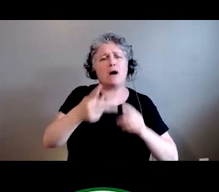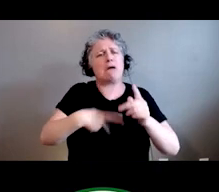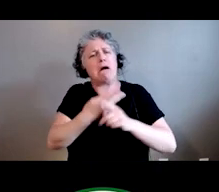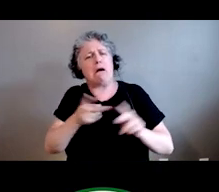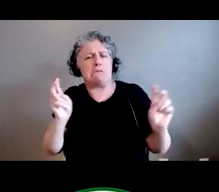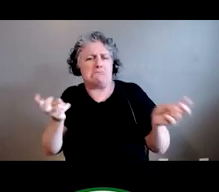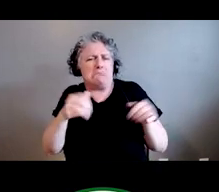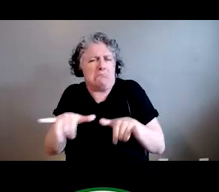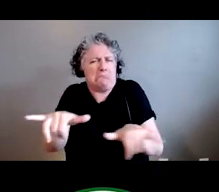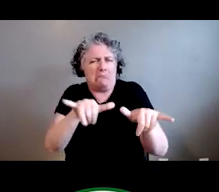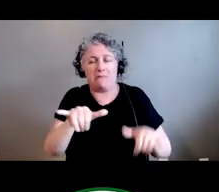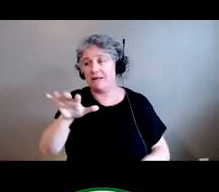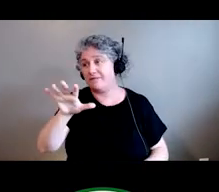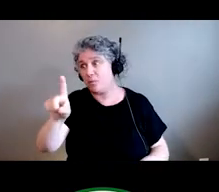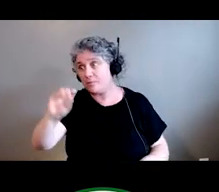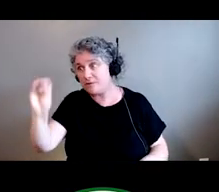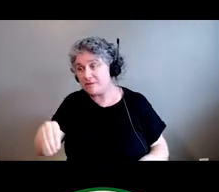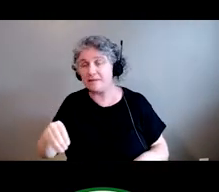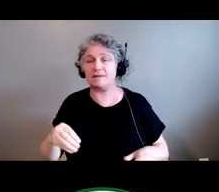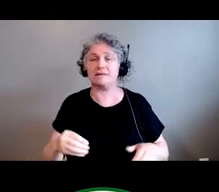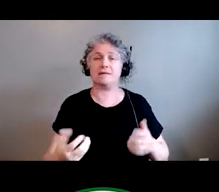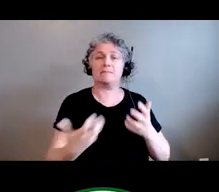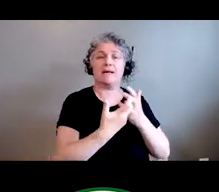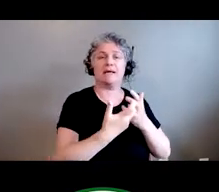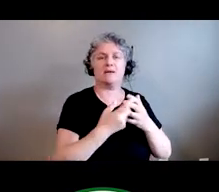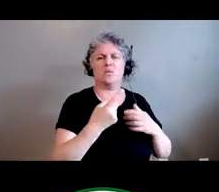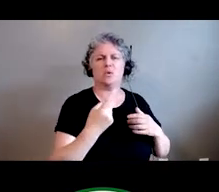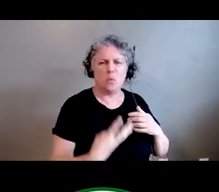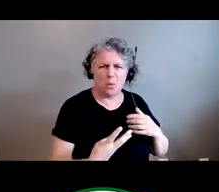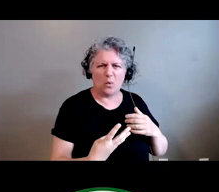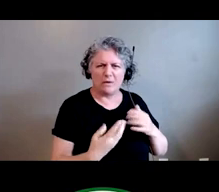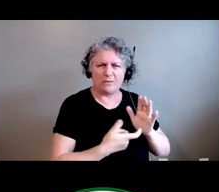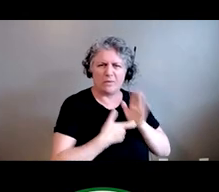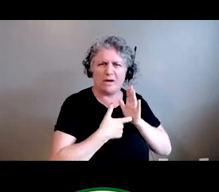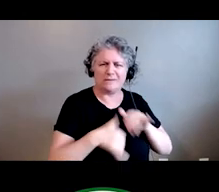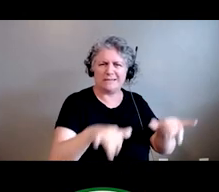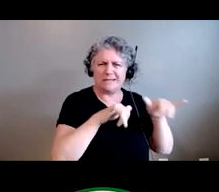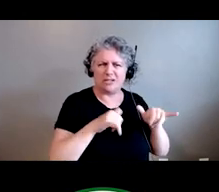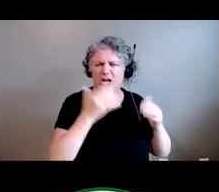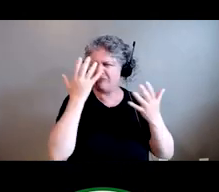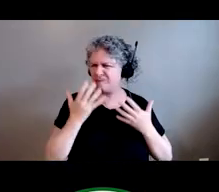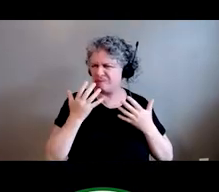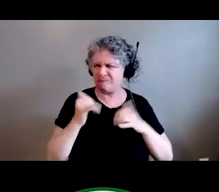theme across many other infrastructure categories.